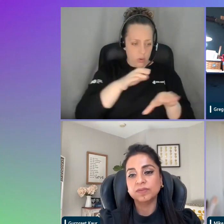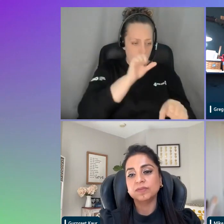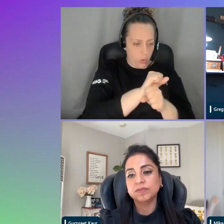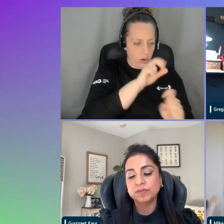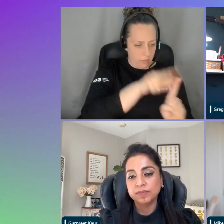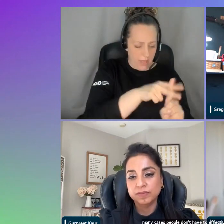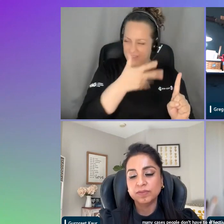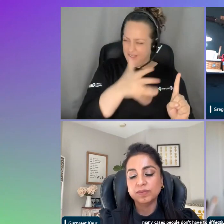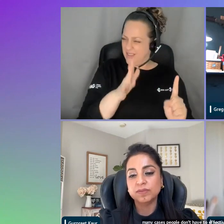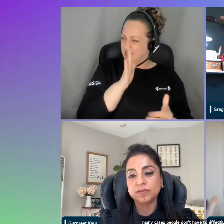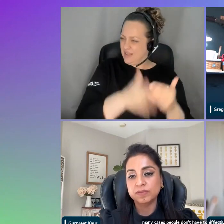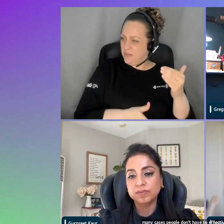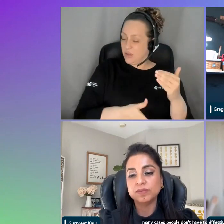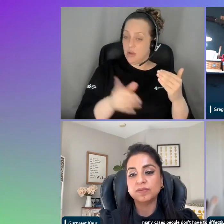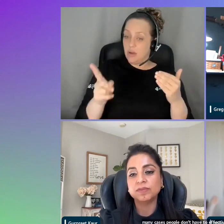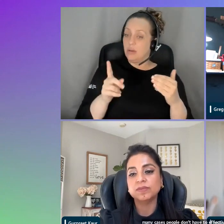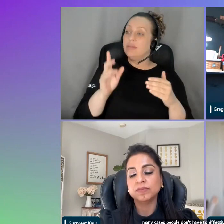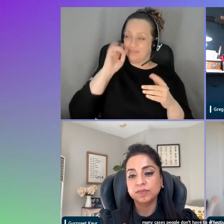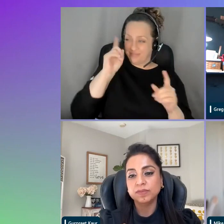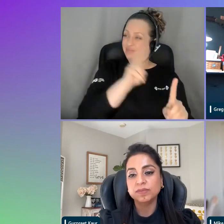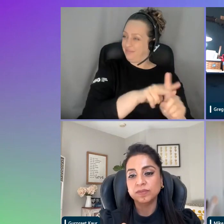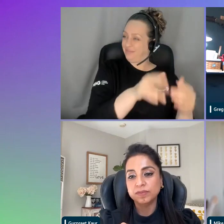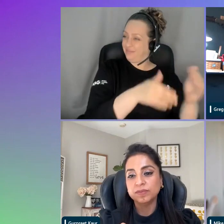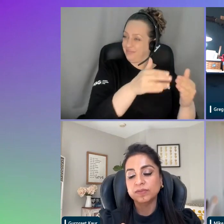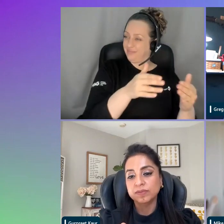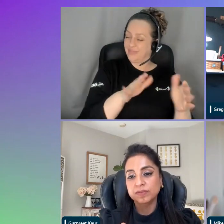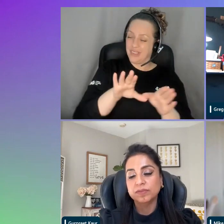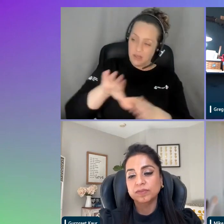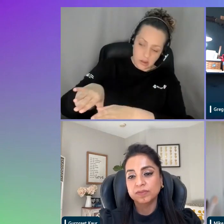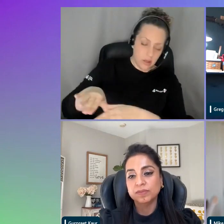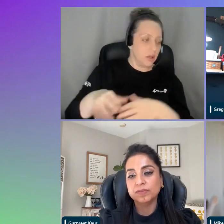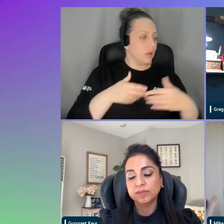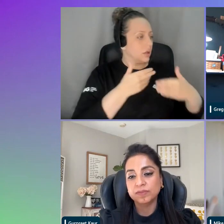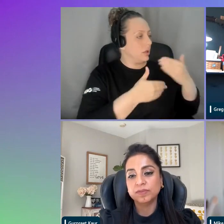effectively be quote unquote true believers. We just need them to do it right, get the work done, make sure it's